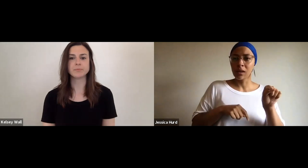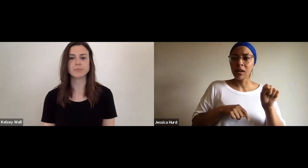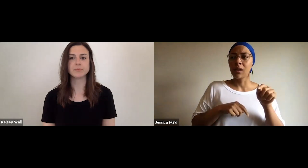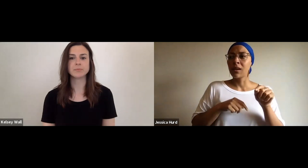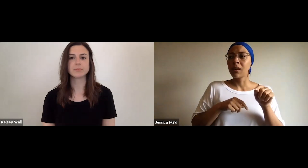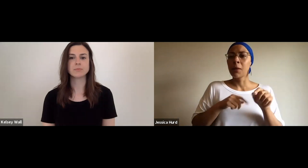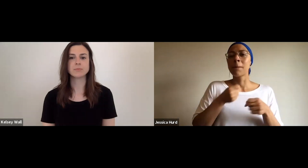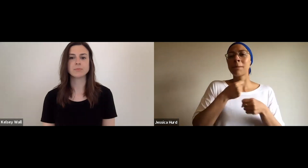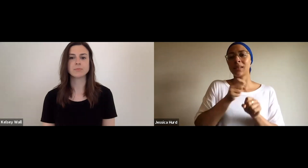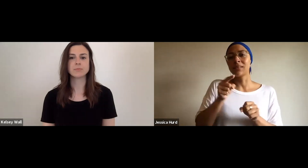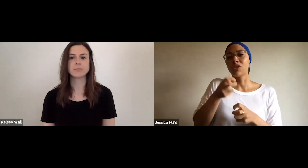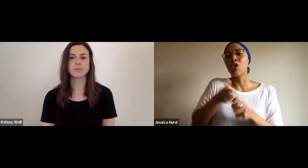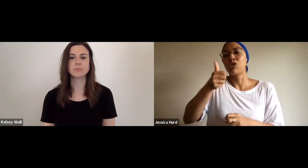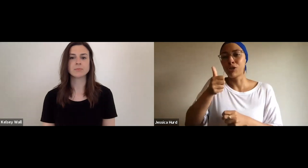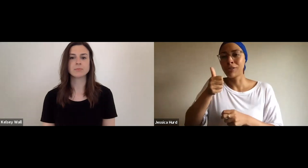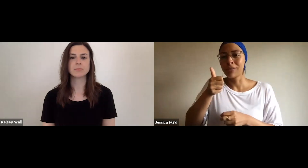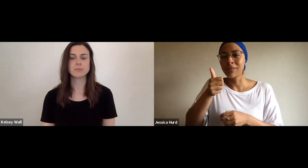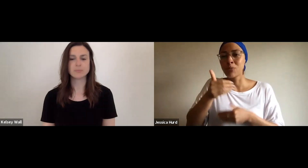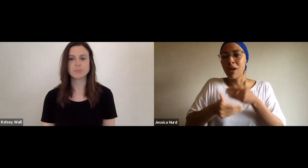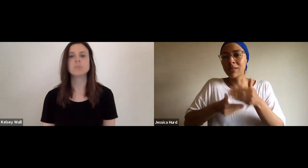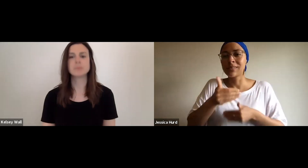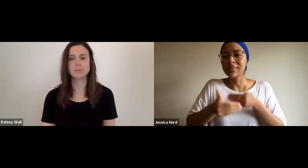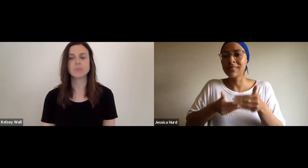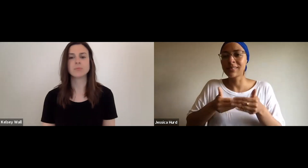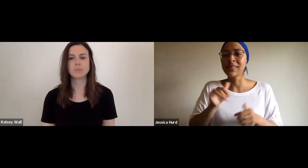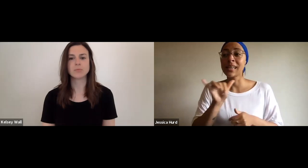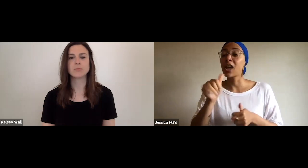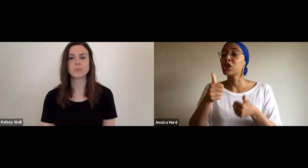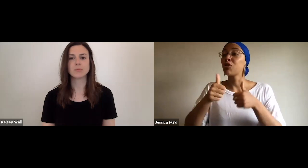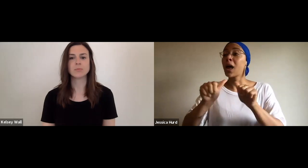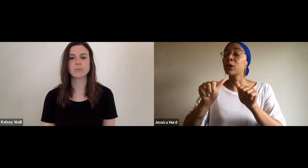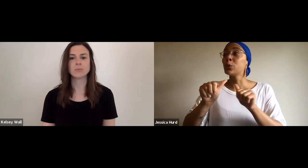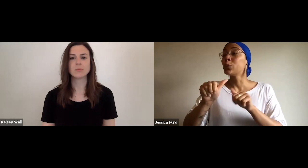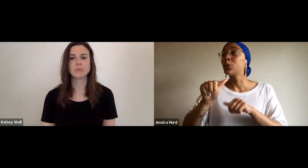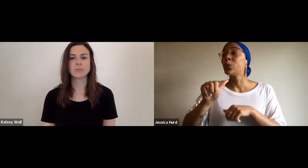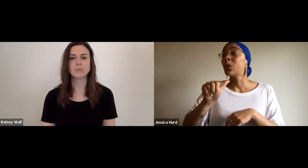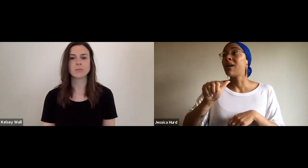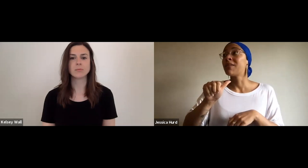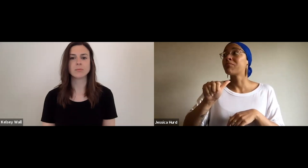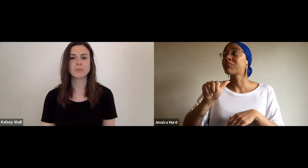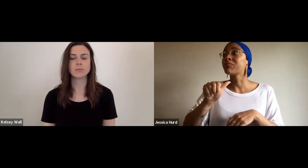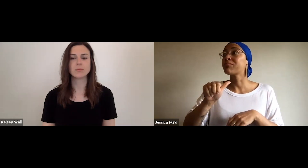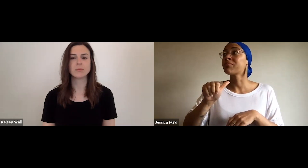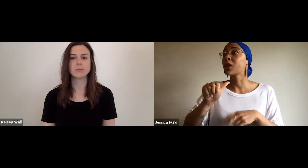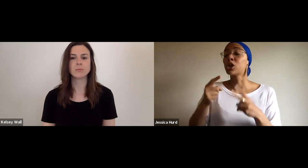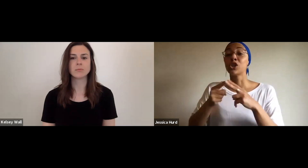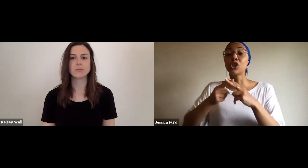You can't achieve and succeed at your goals until you have your pillars and foundation set up and going smoothly.